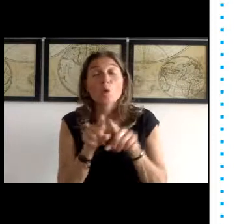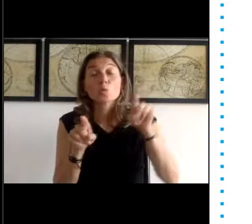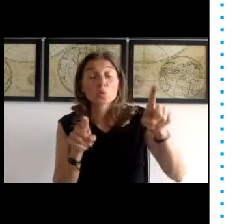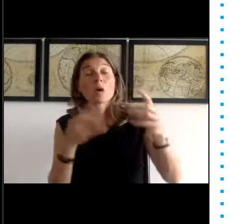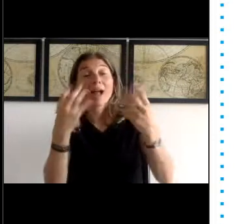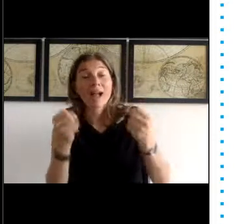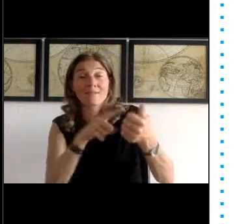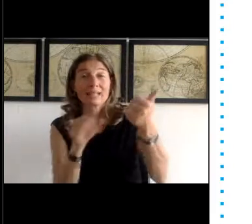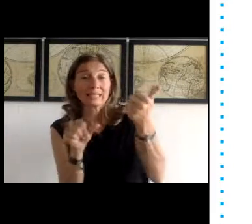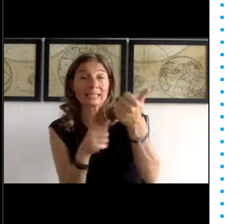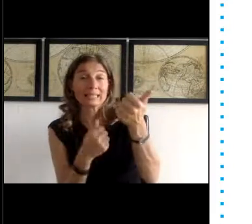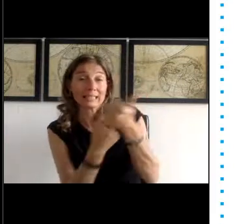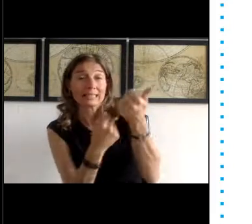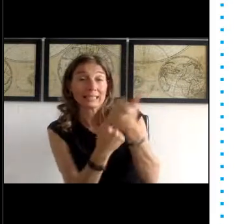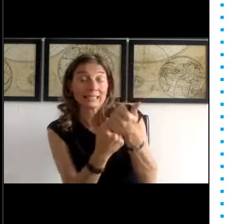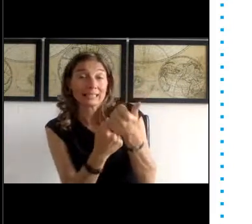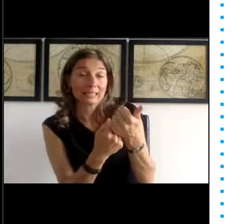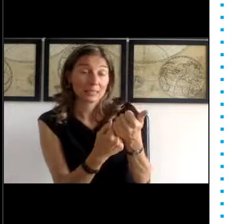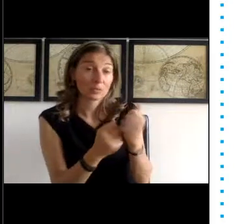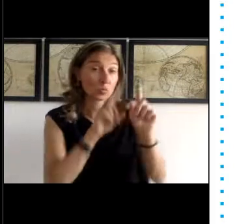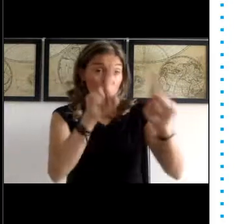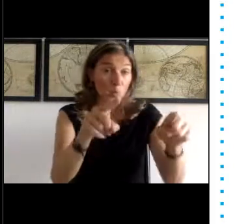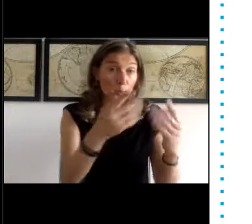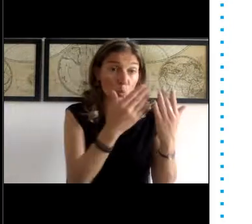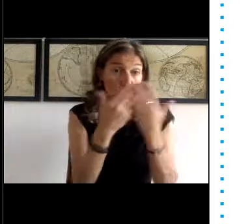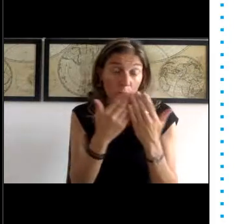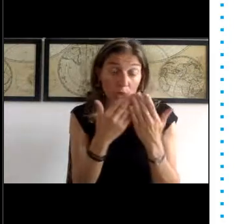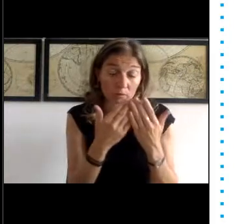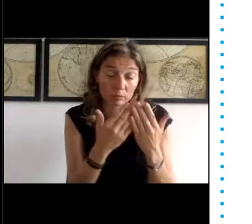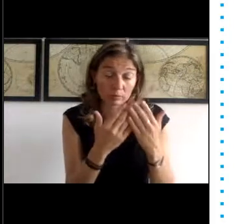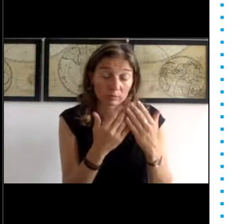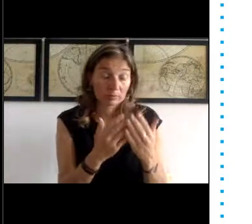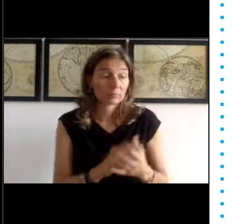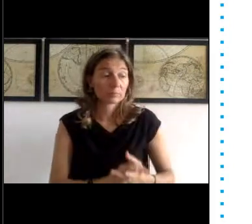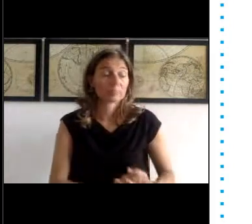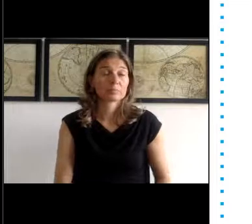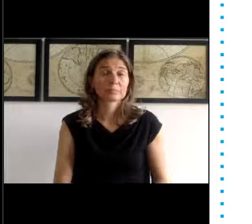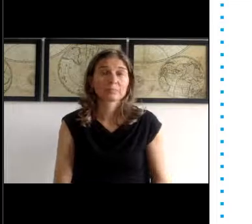He was very kind to me and very understanding.